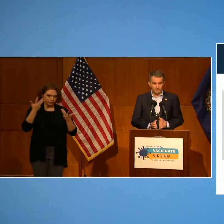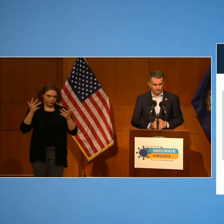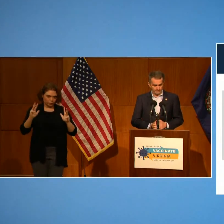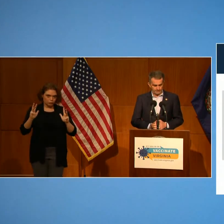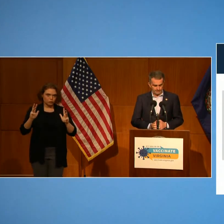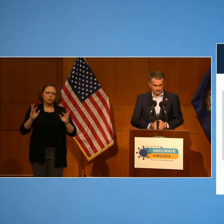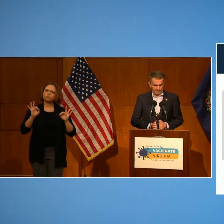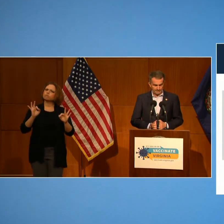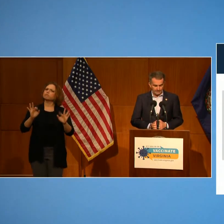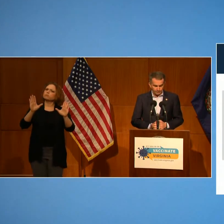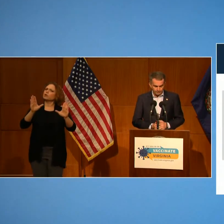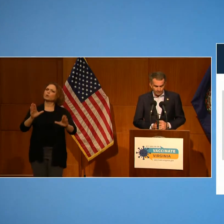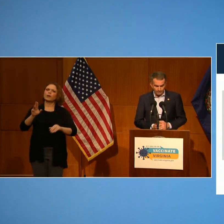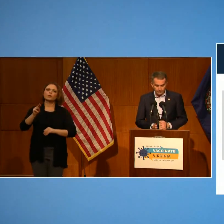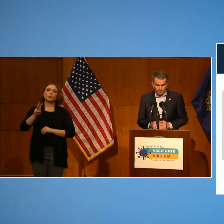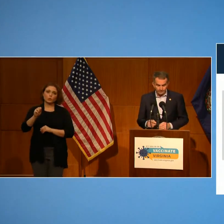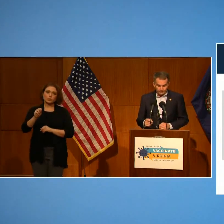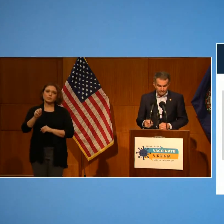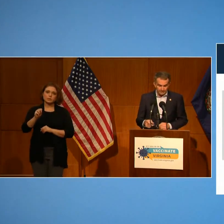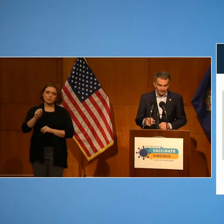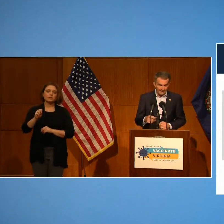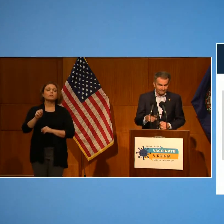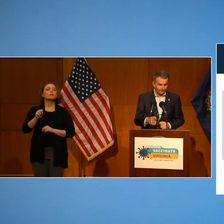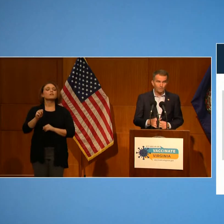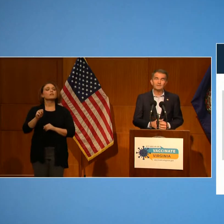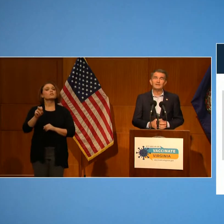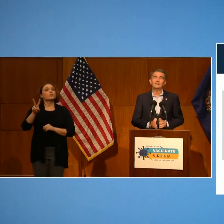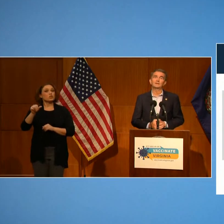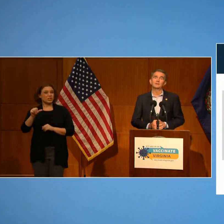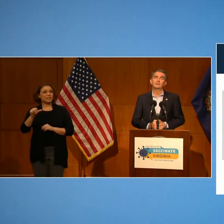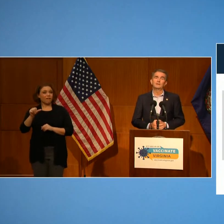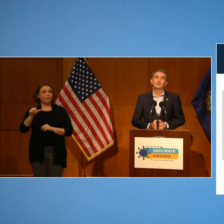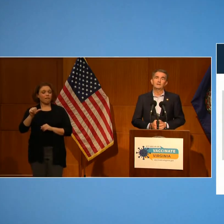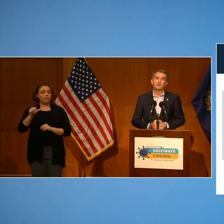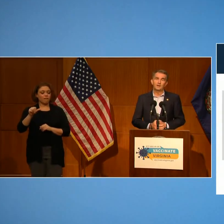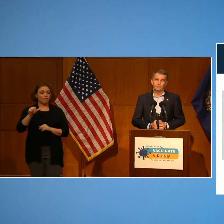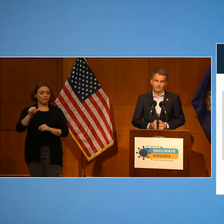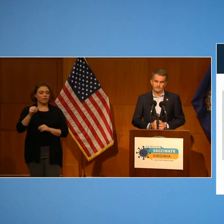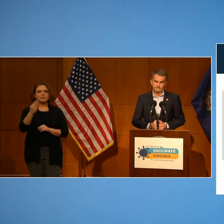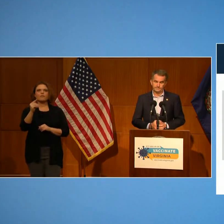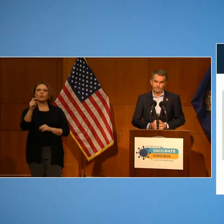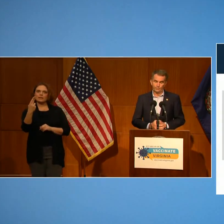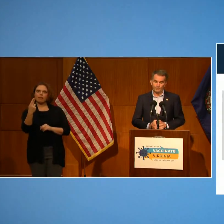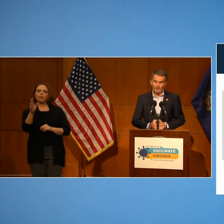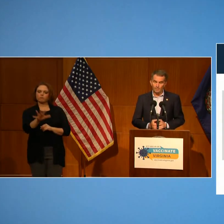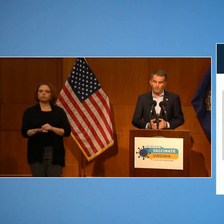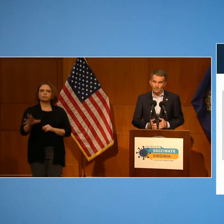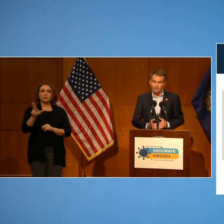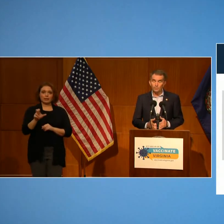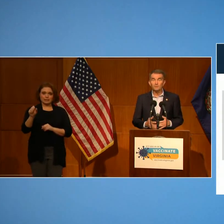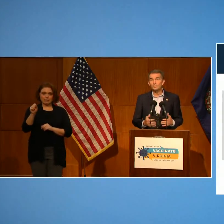IS FULLY VACCINATED. AND THAT'S GOOD NEWS. THESE RESULTS PUT